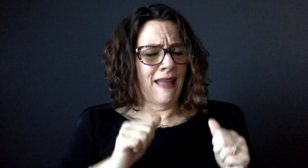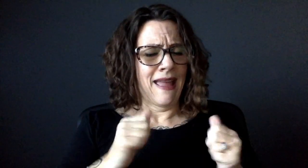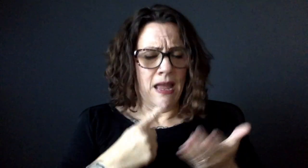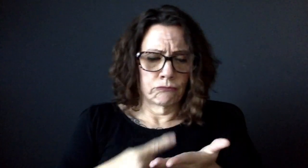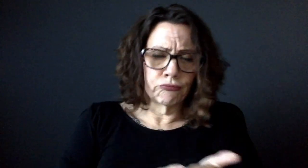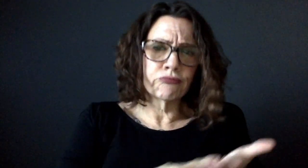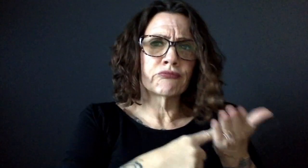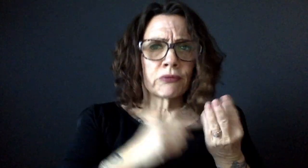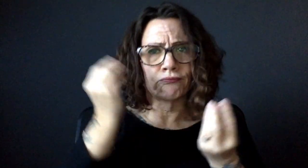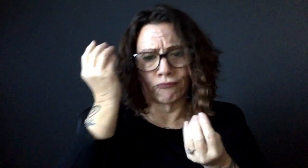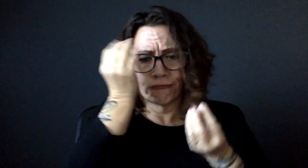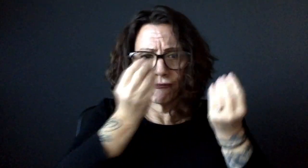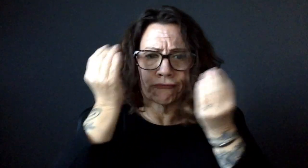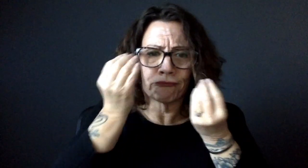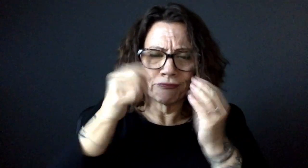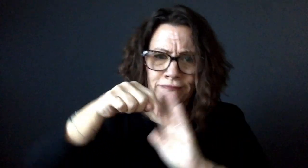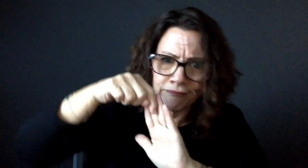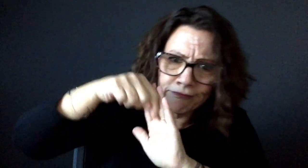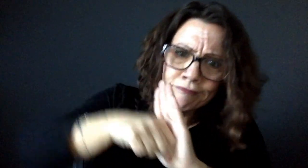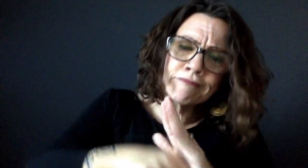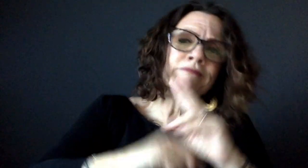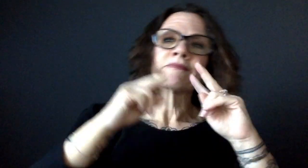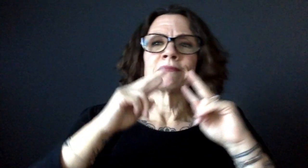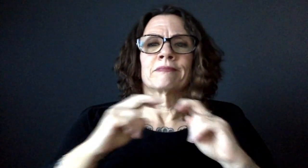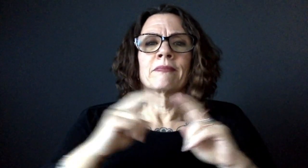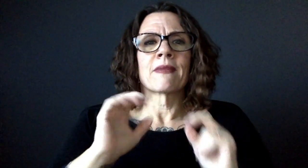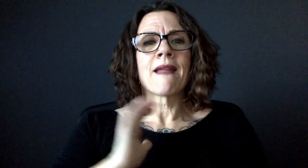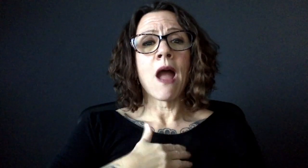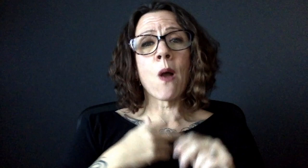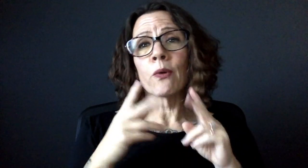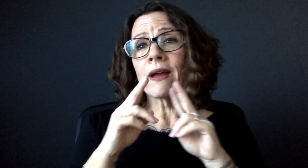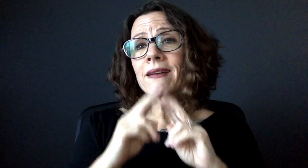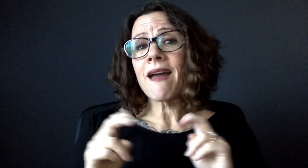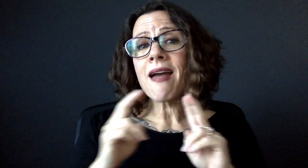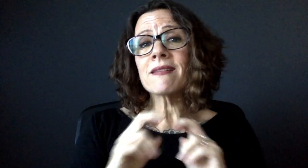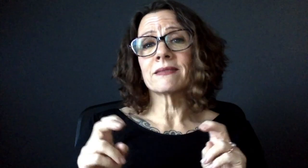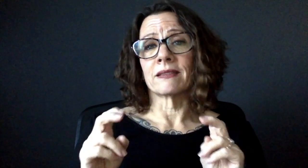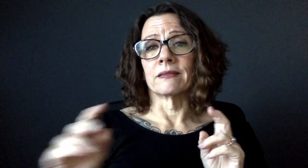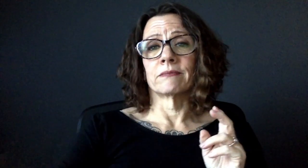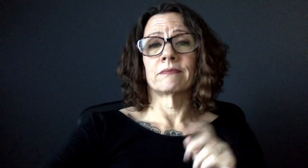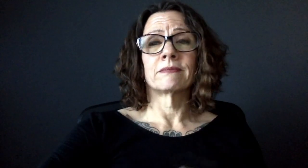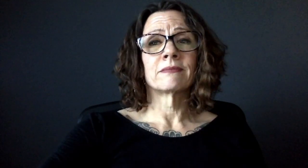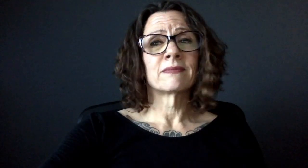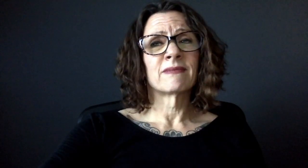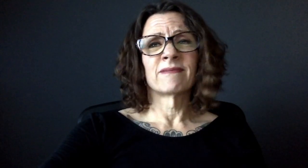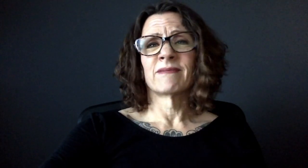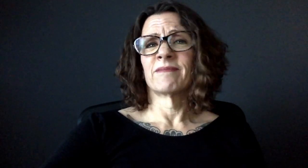we can widen and deepen our analysis,